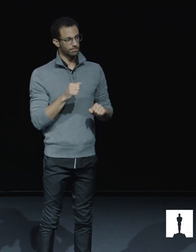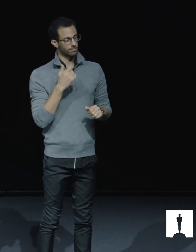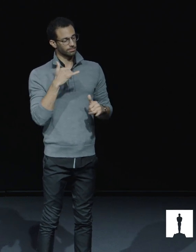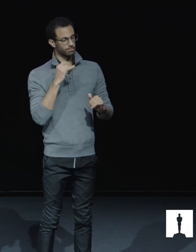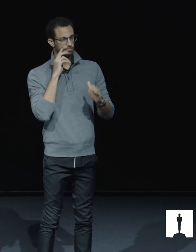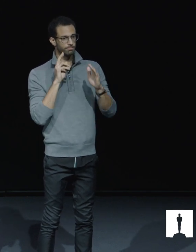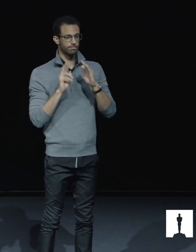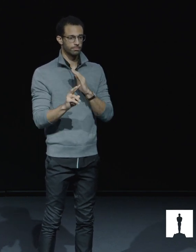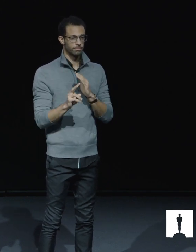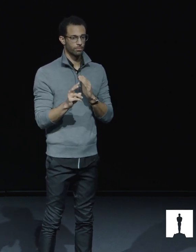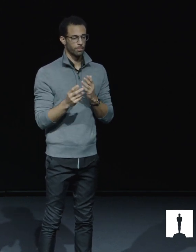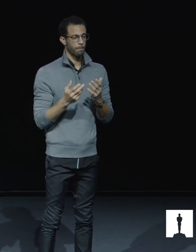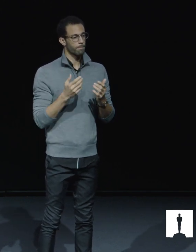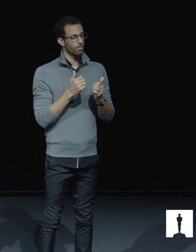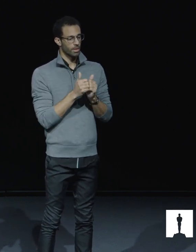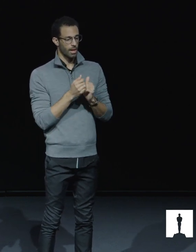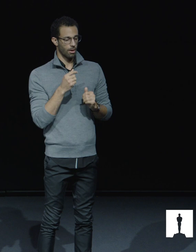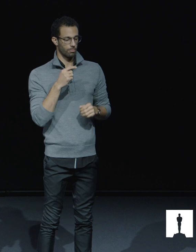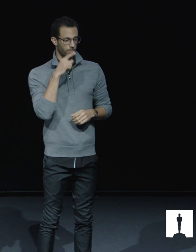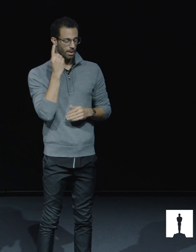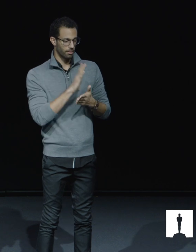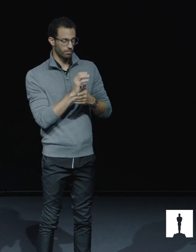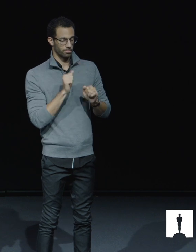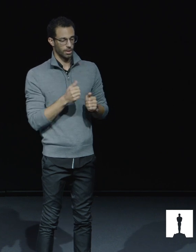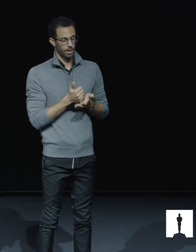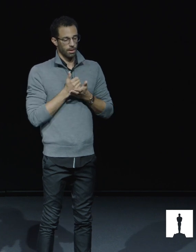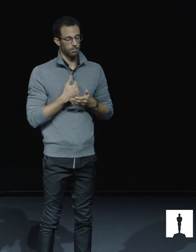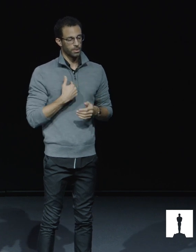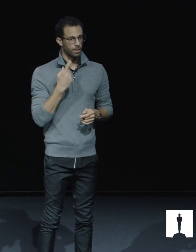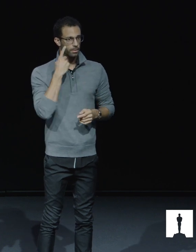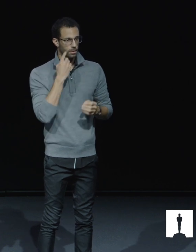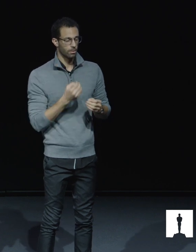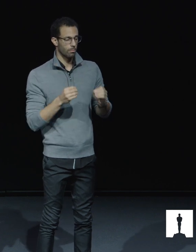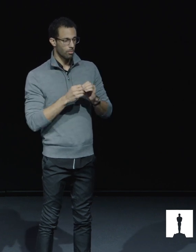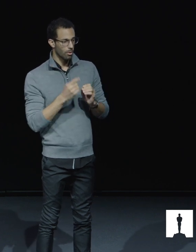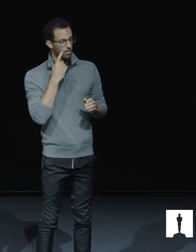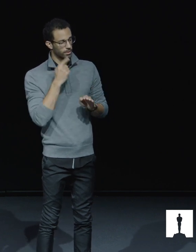push me to think more, to think deeper. I mean, wouldn't you want to hear what Baldwin